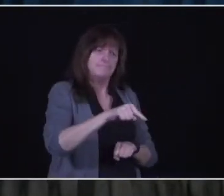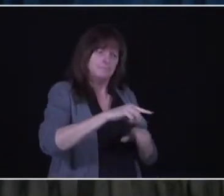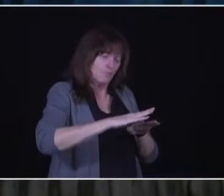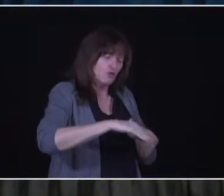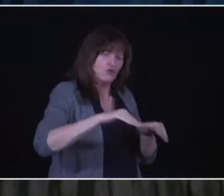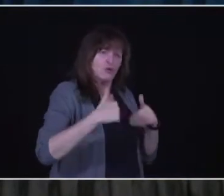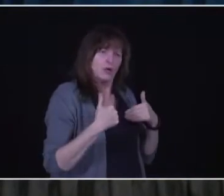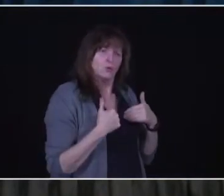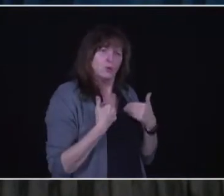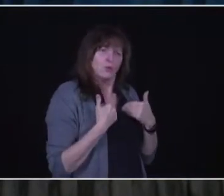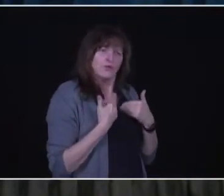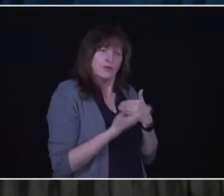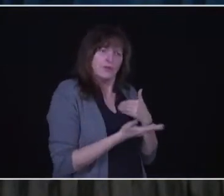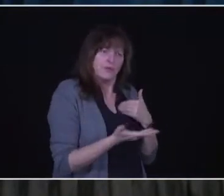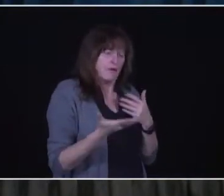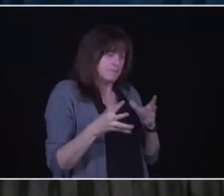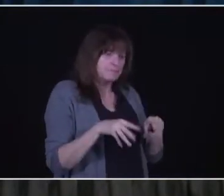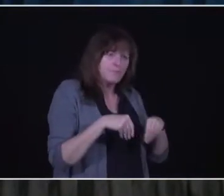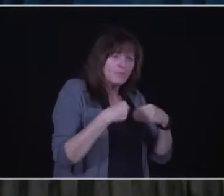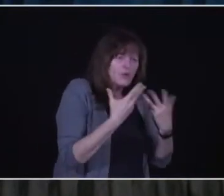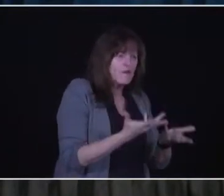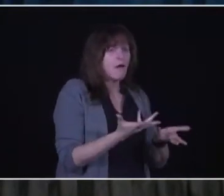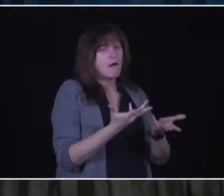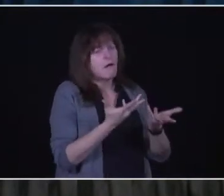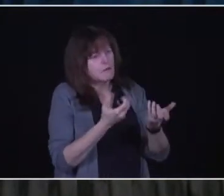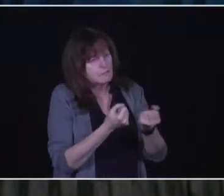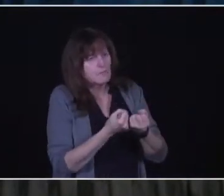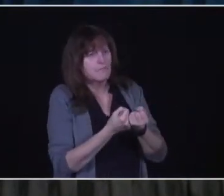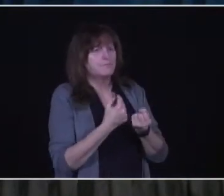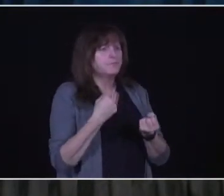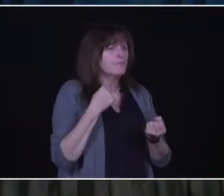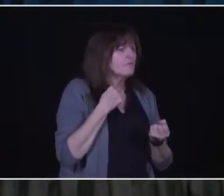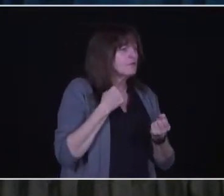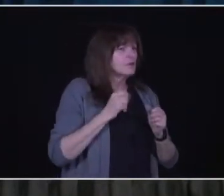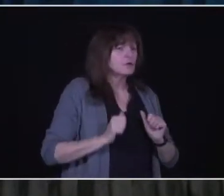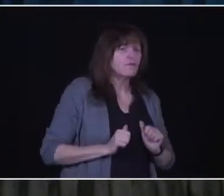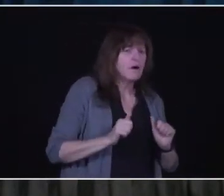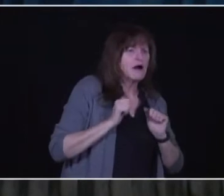this as well as provide the supports, victims and survivors need to heal. Since launching